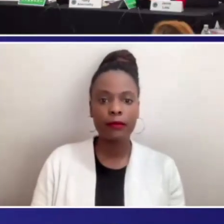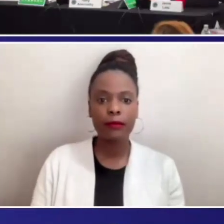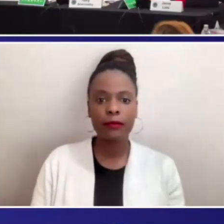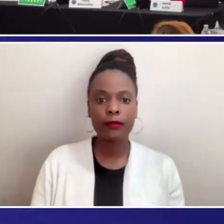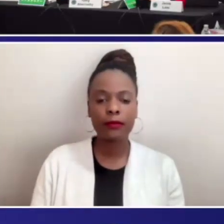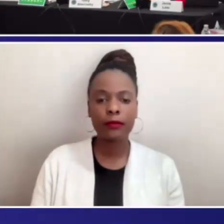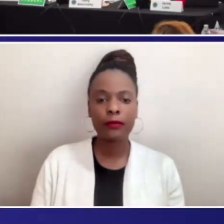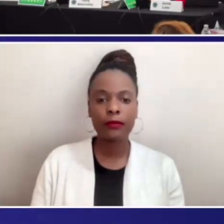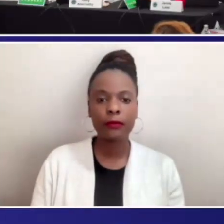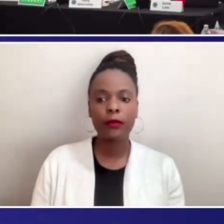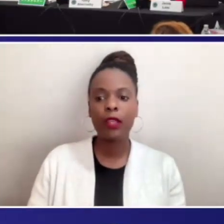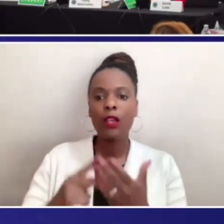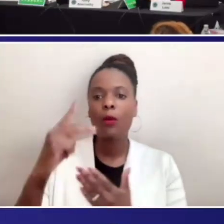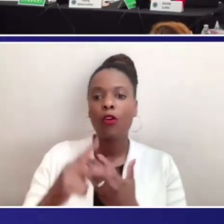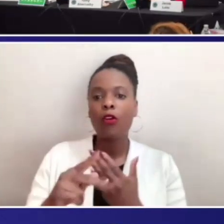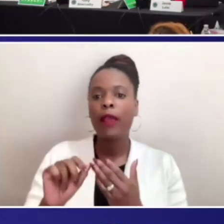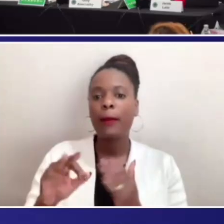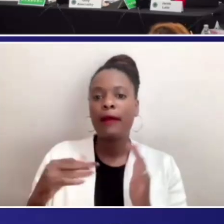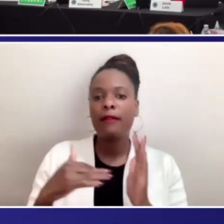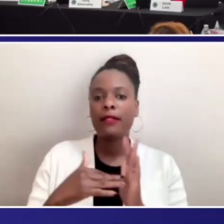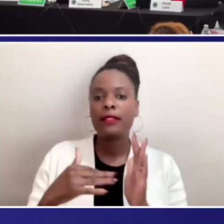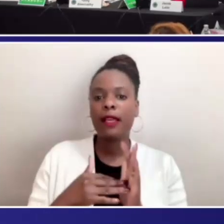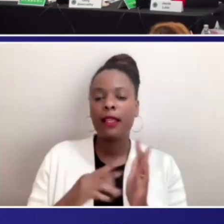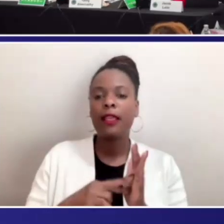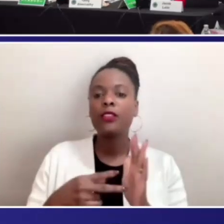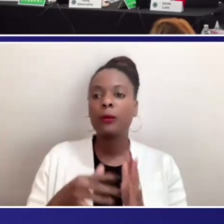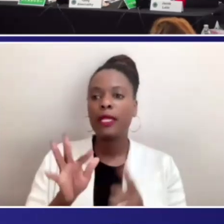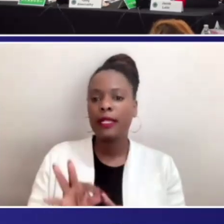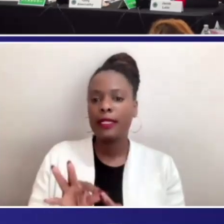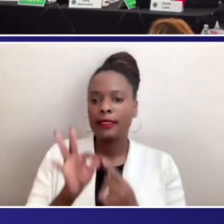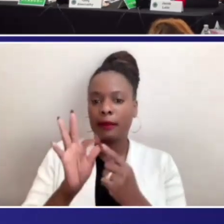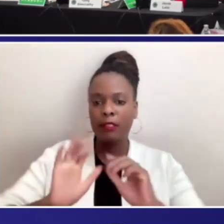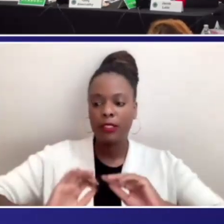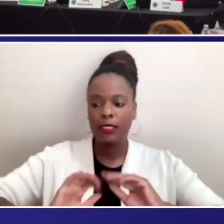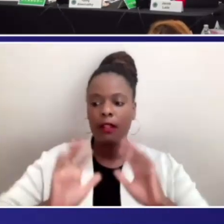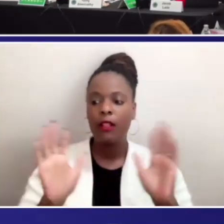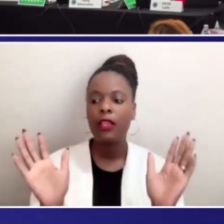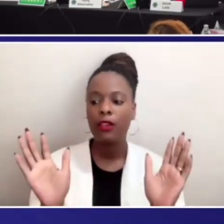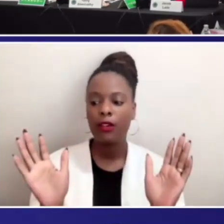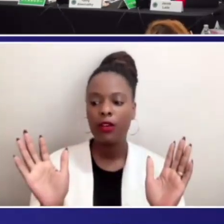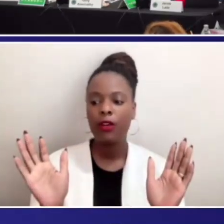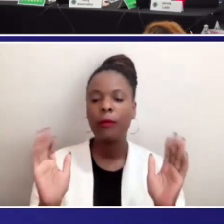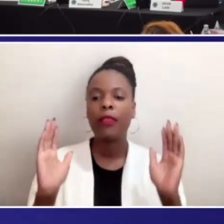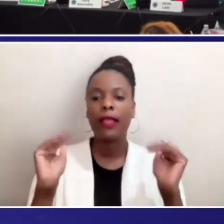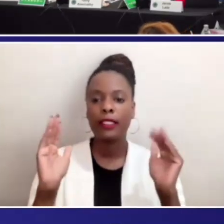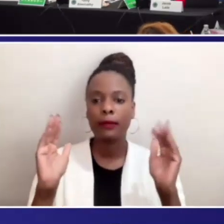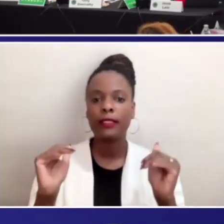Program of study. So the exception is very clear what it expects. And that's the same program of